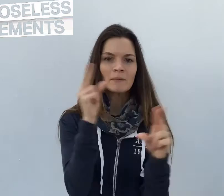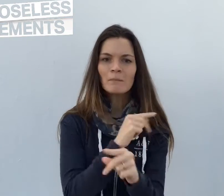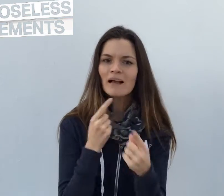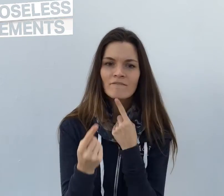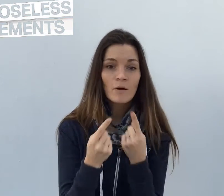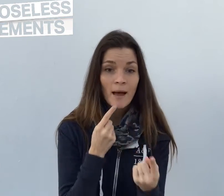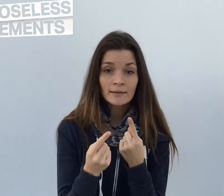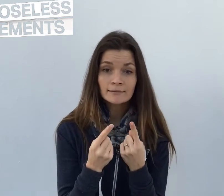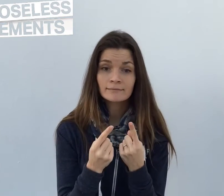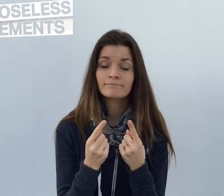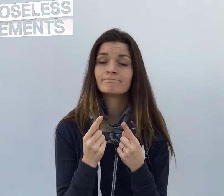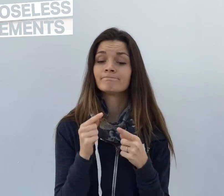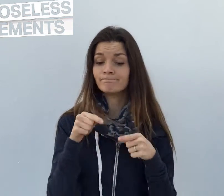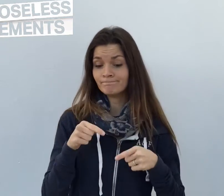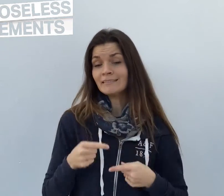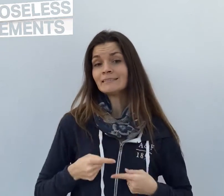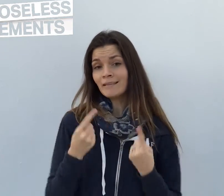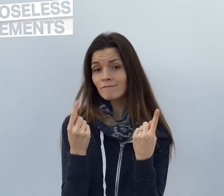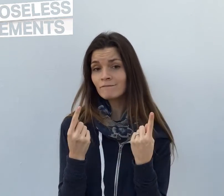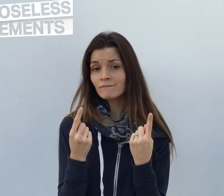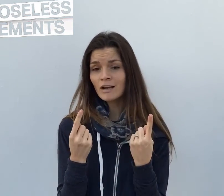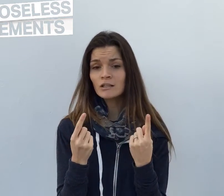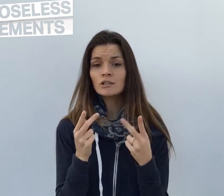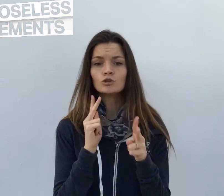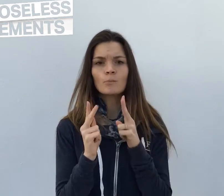and missing information along the way. So we’re going to do things differently.